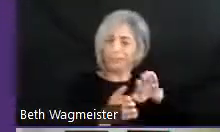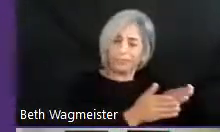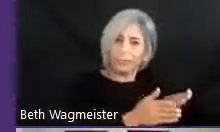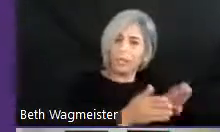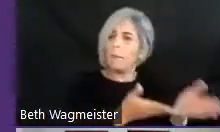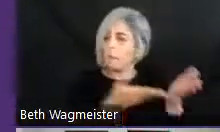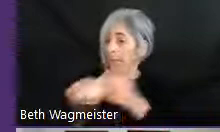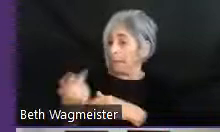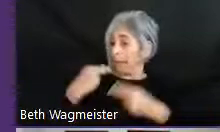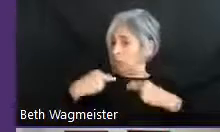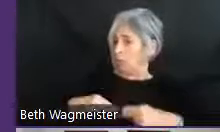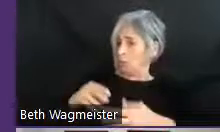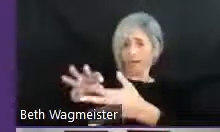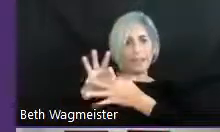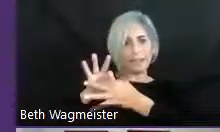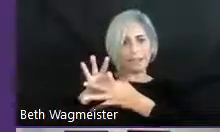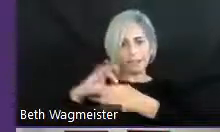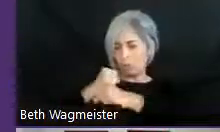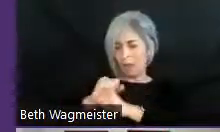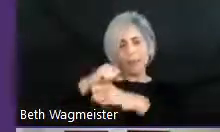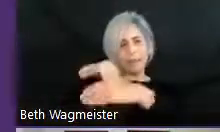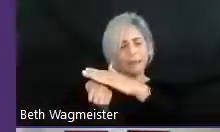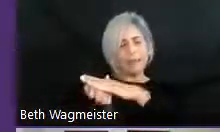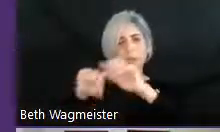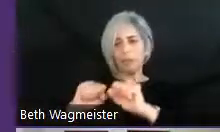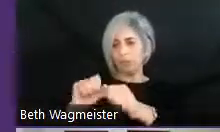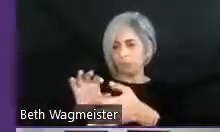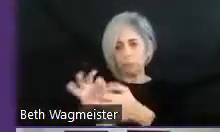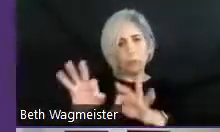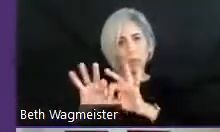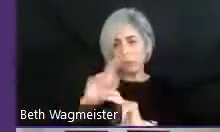the human connection and make accessibility relevant to the people who are listening.